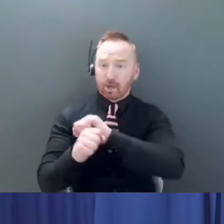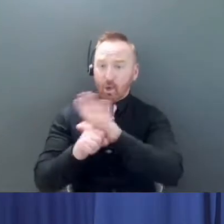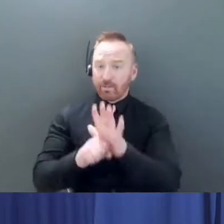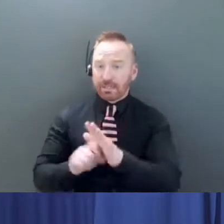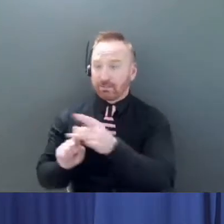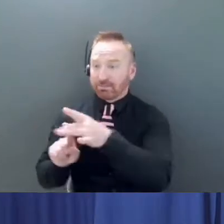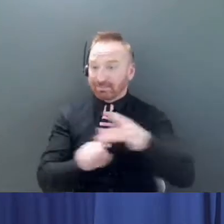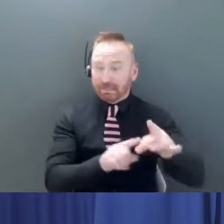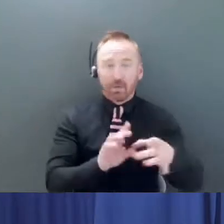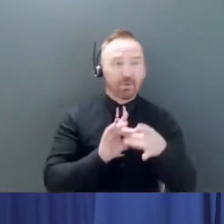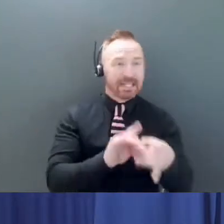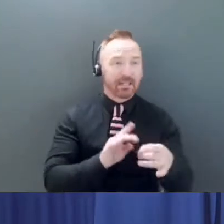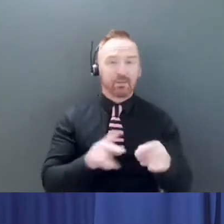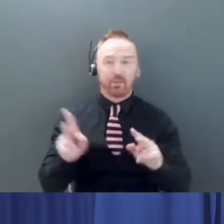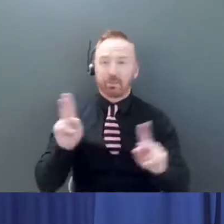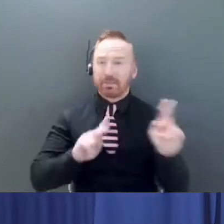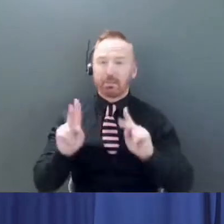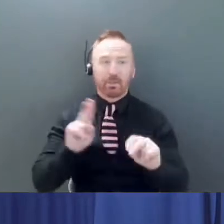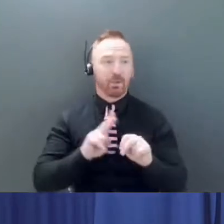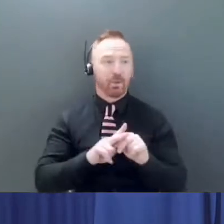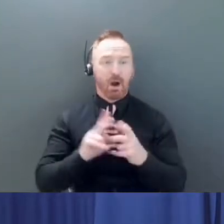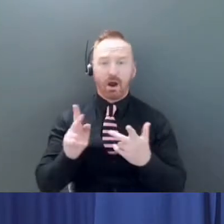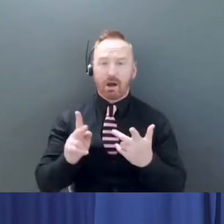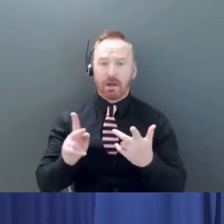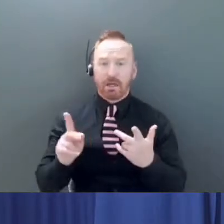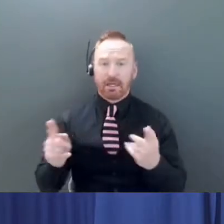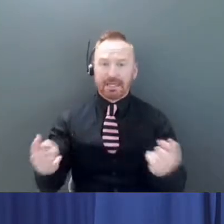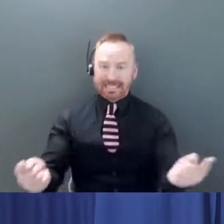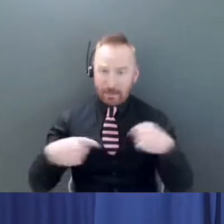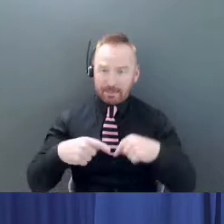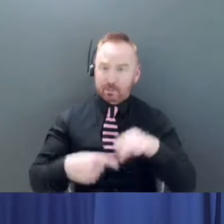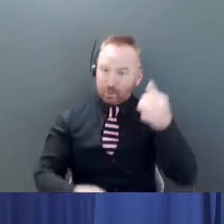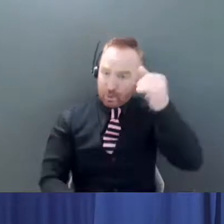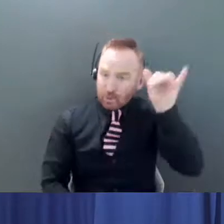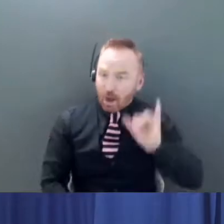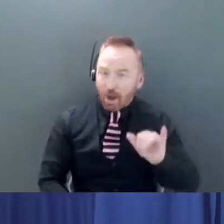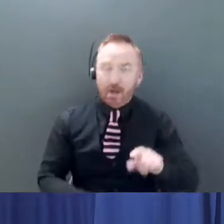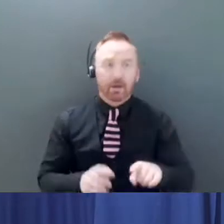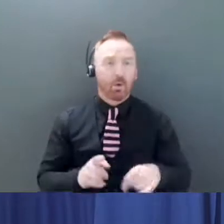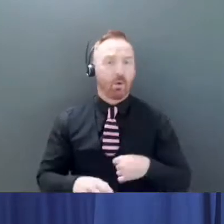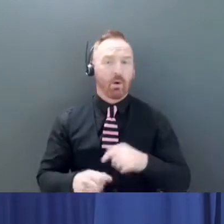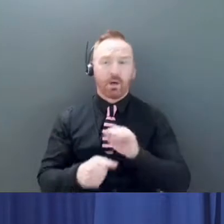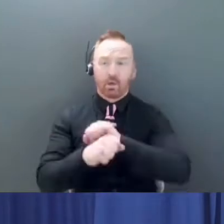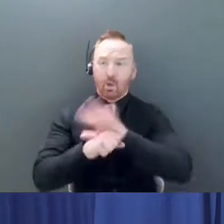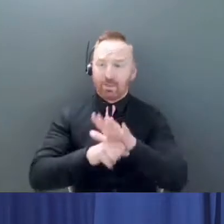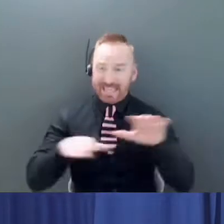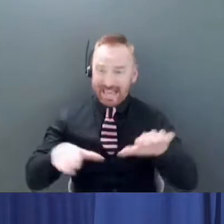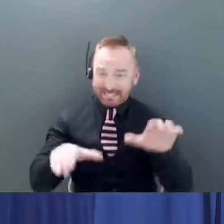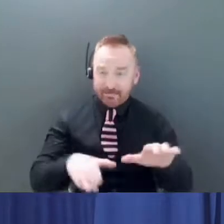of incoming travelers and vaccine status and overall COVID activity in Canada is another